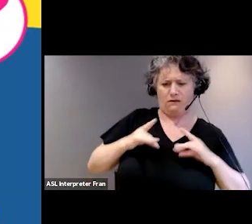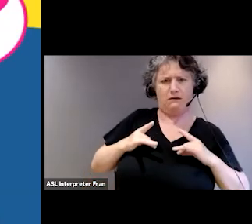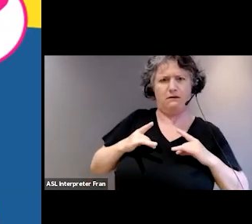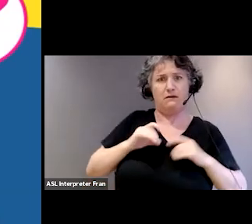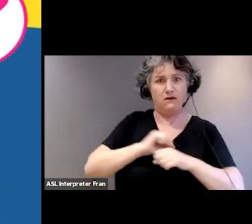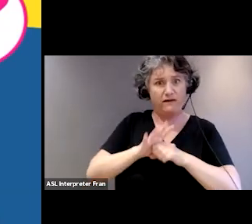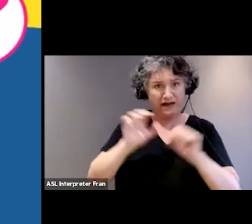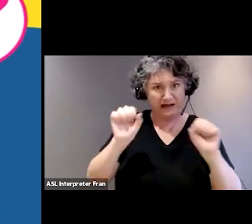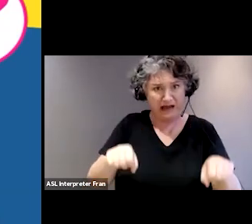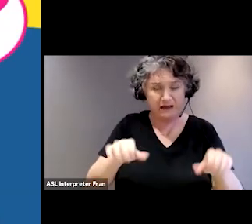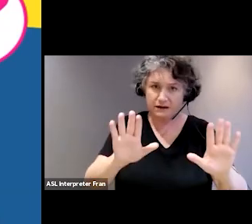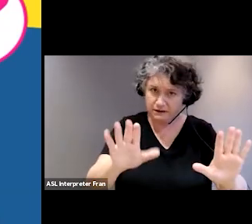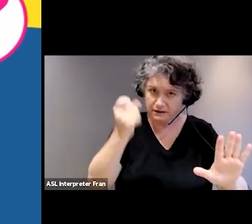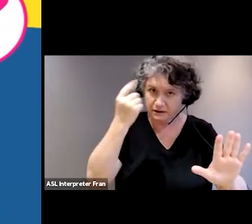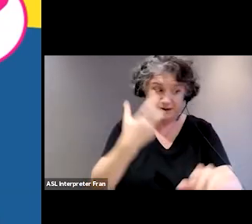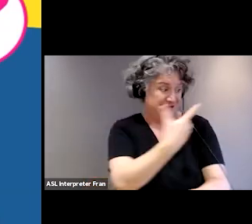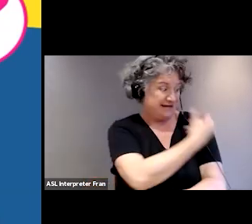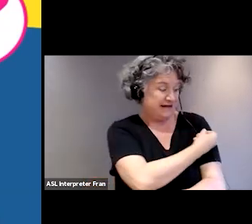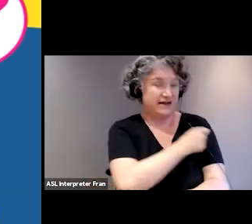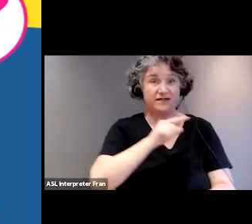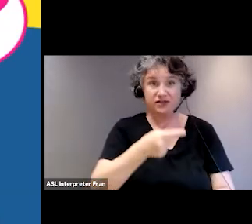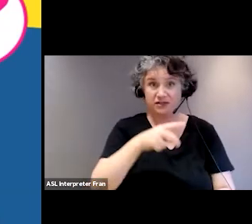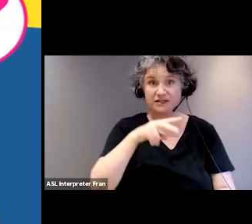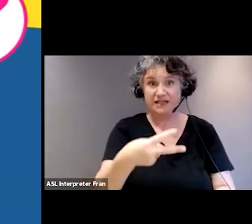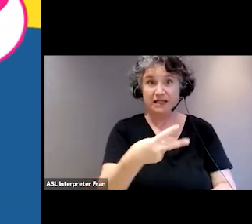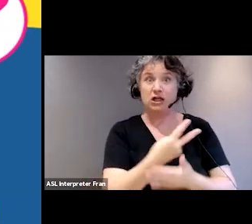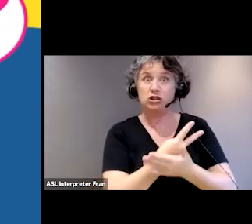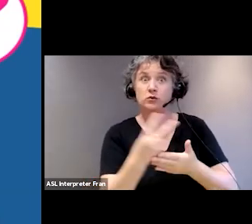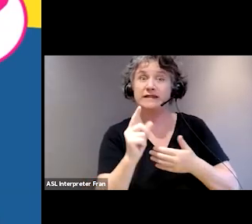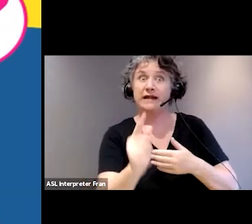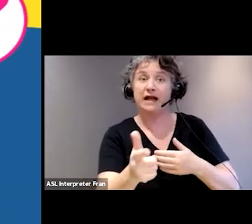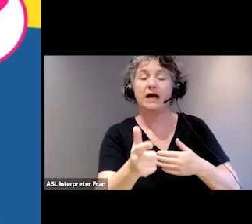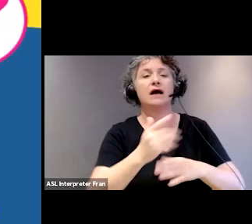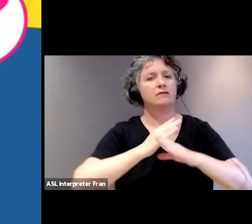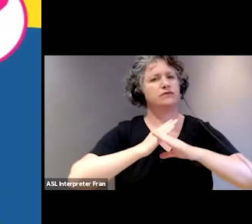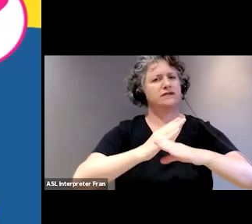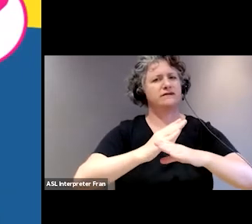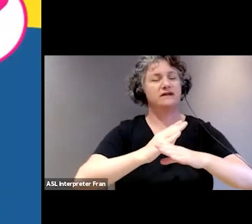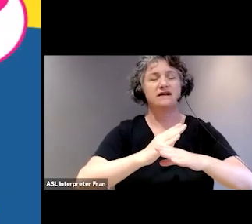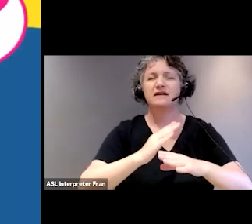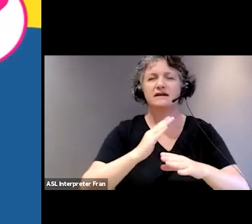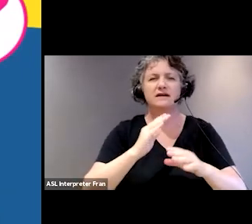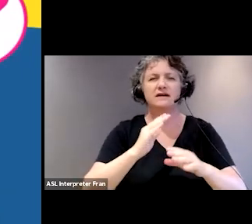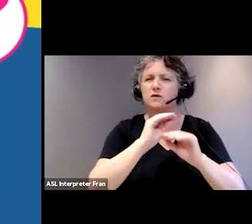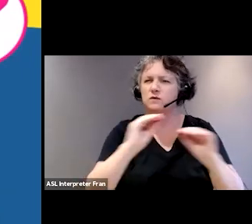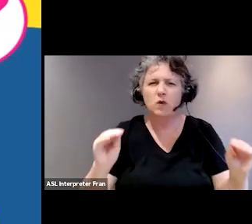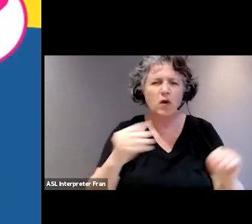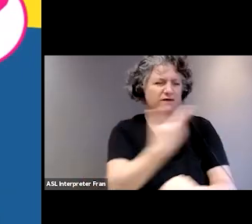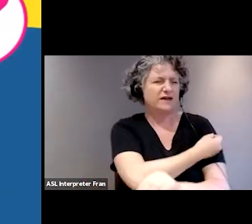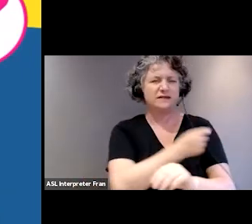CAMH .ca come almost assuring another link here for how to talk to family members about the COVID 19 vaccine. We know this is something that is a difficult conversation to have